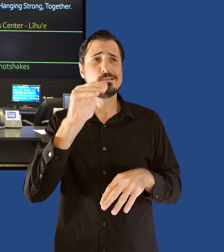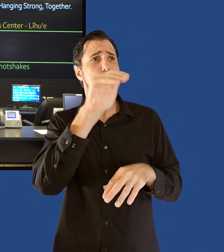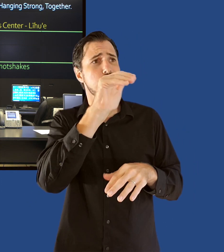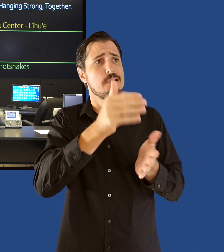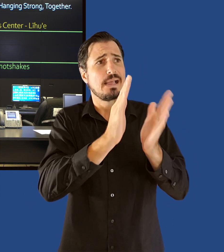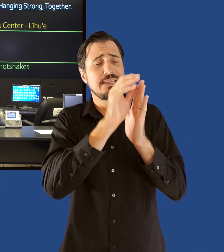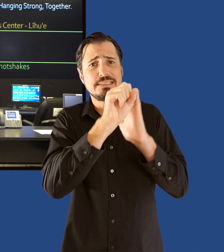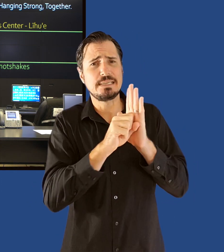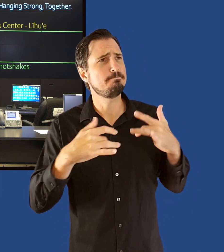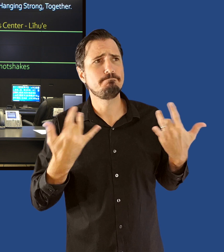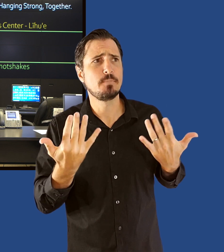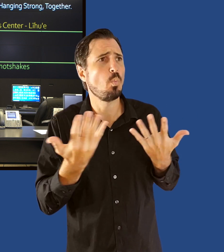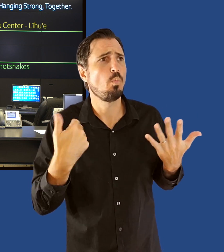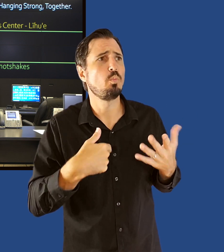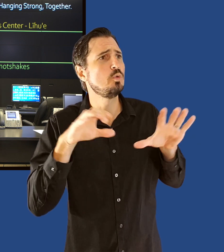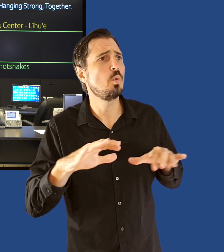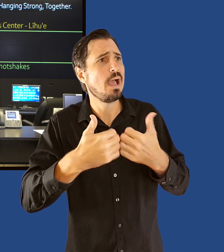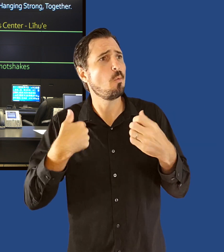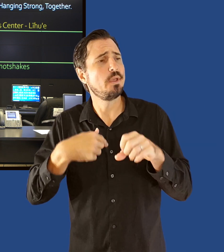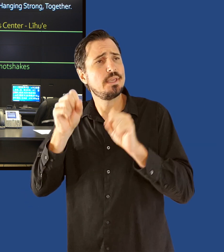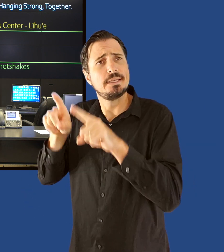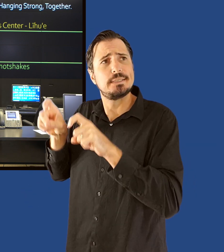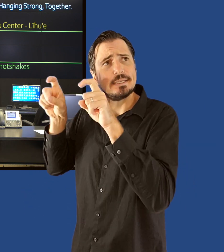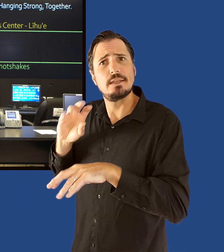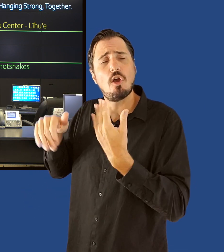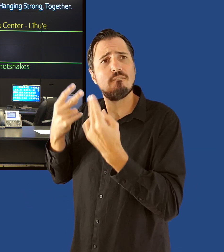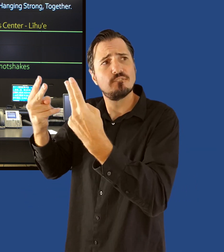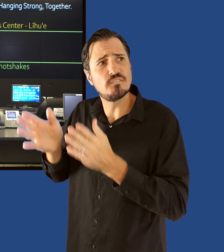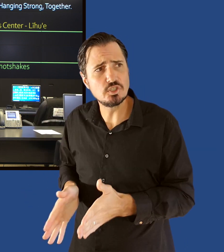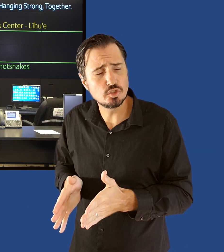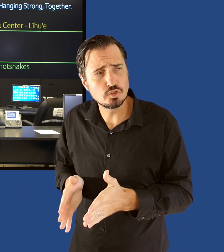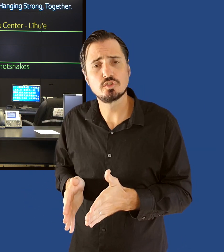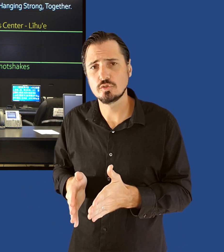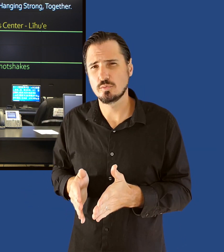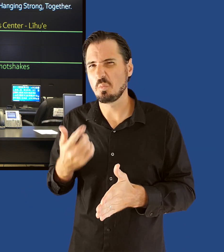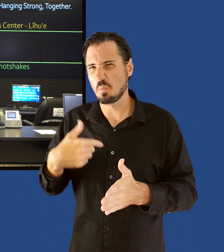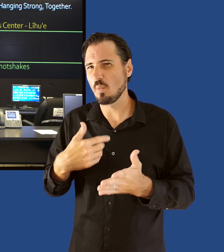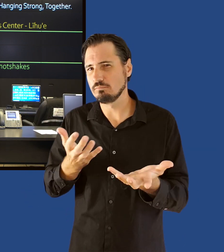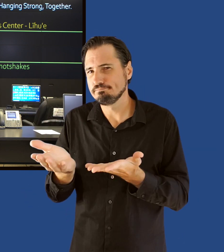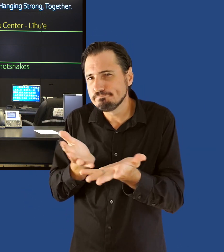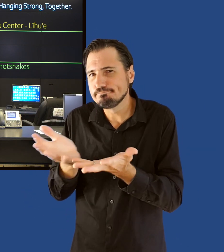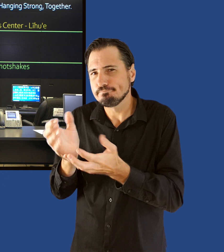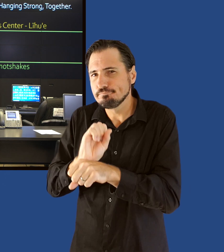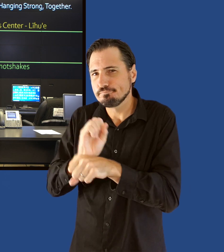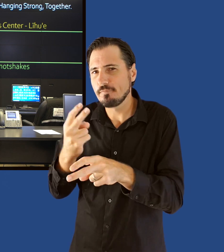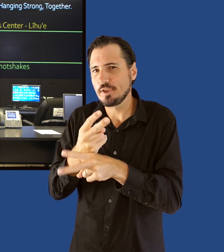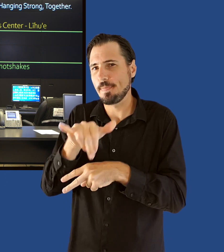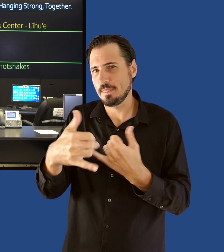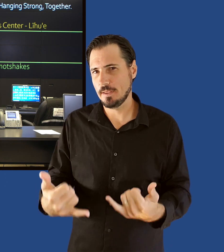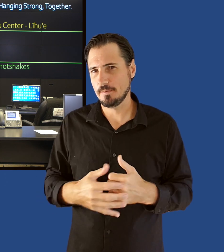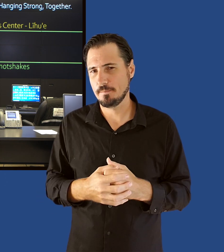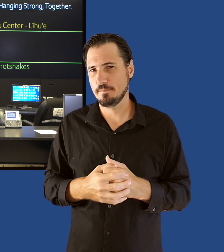We also want to take this opportunity to thank our police officers and National Guard for going well above and beyond to help protect our island.